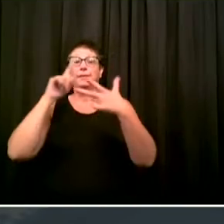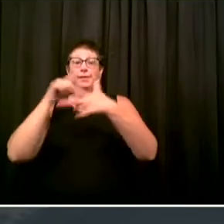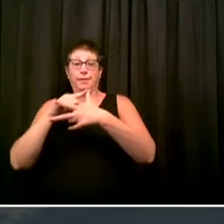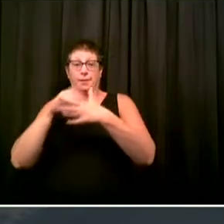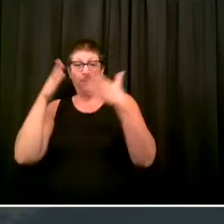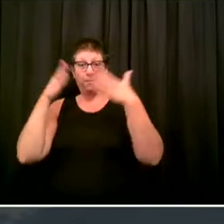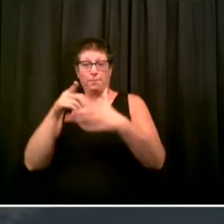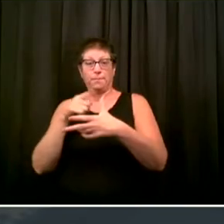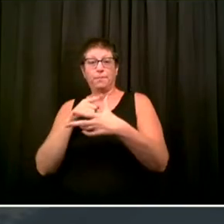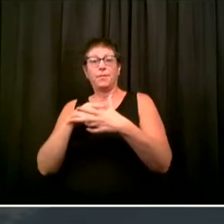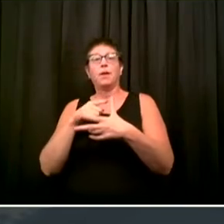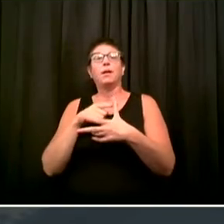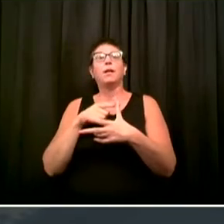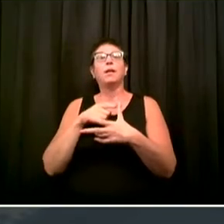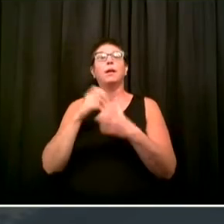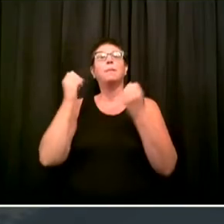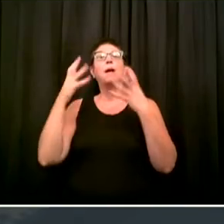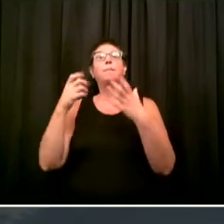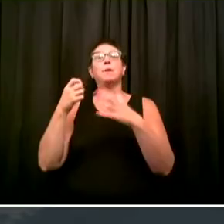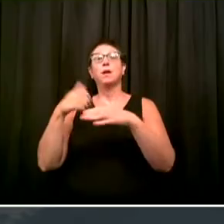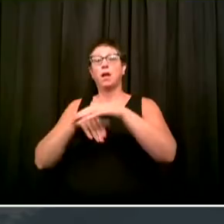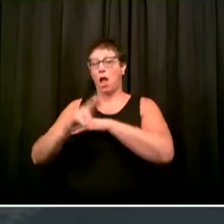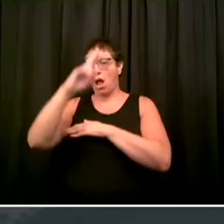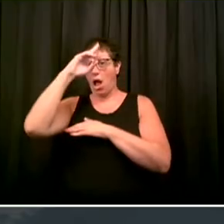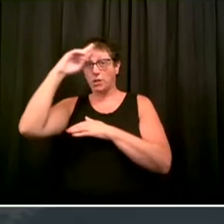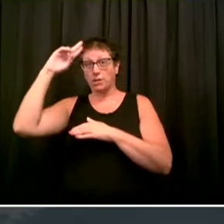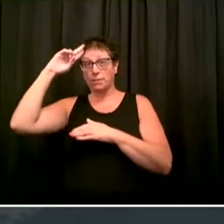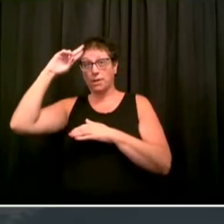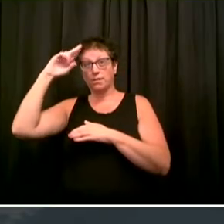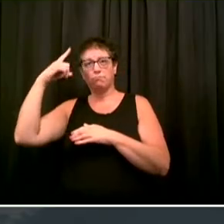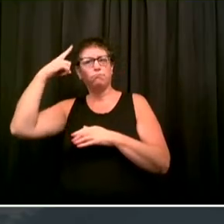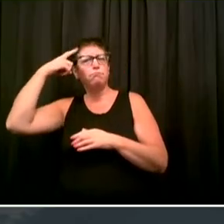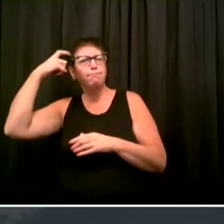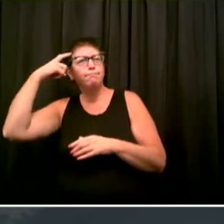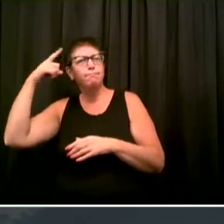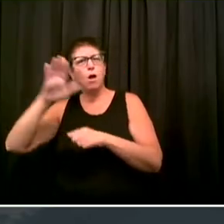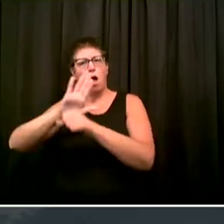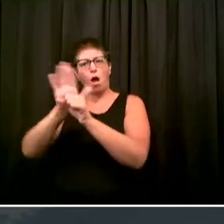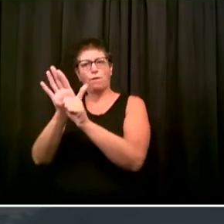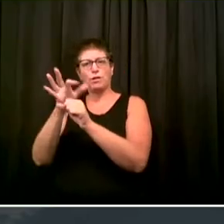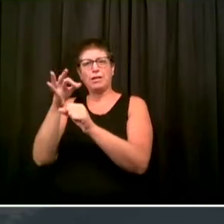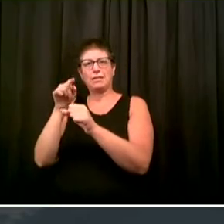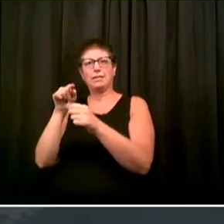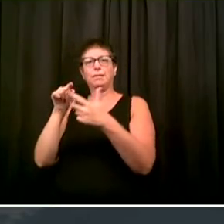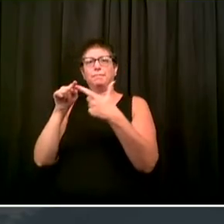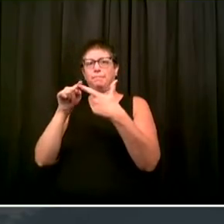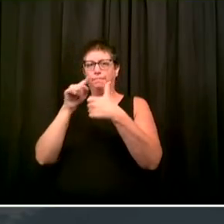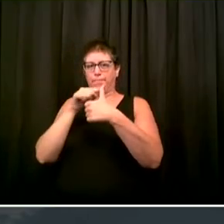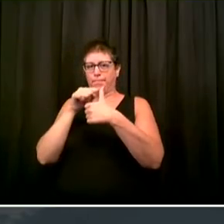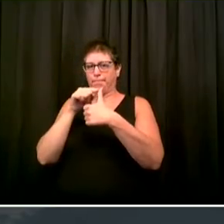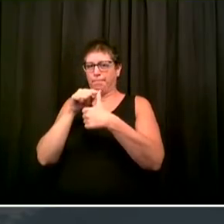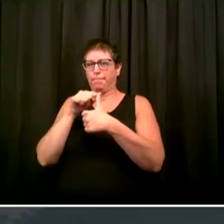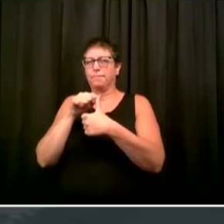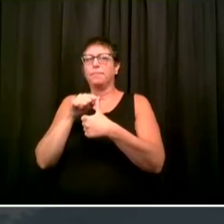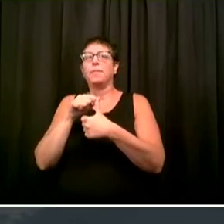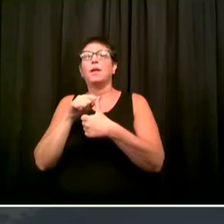S THANK YOU. NOW WE WILL DO SOME INDICATORS. NUMERB 1, THEY THE NUMBER OF